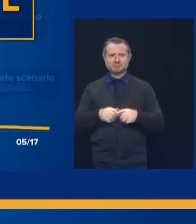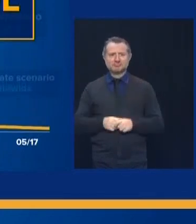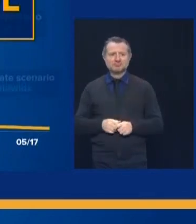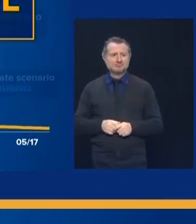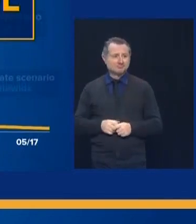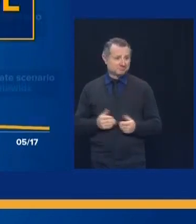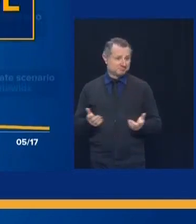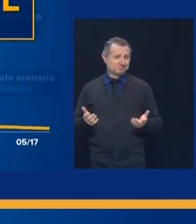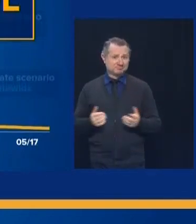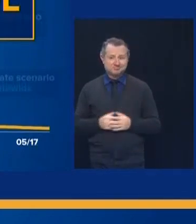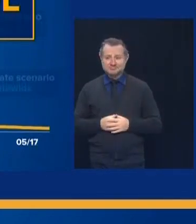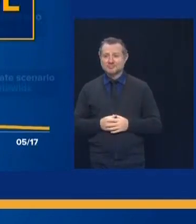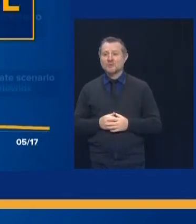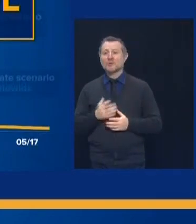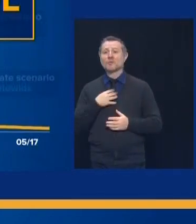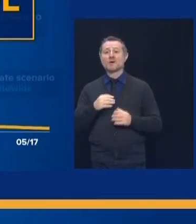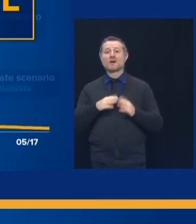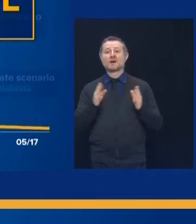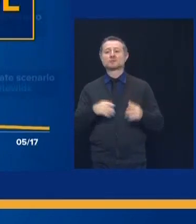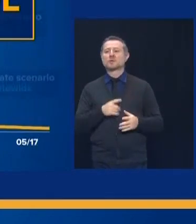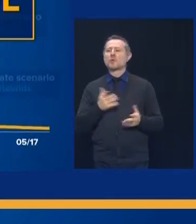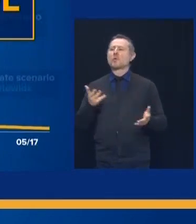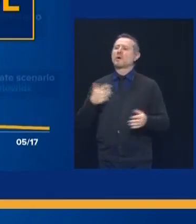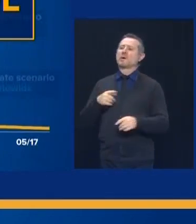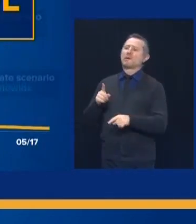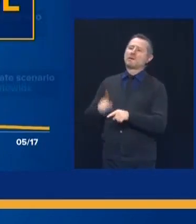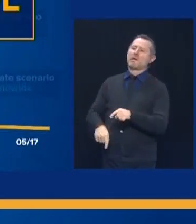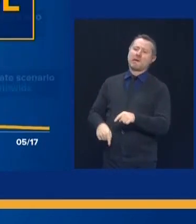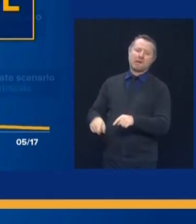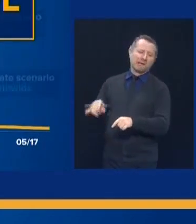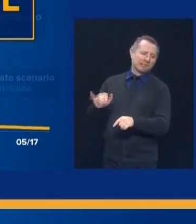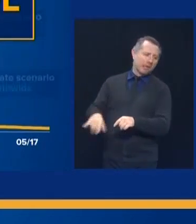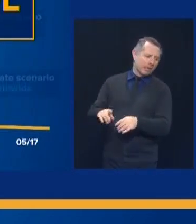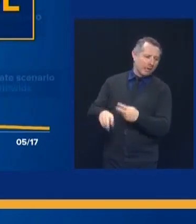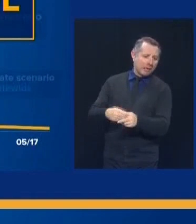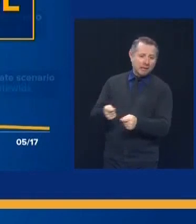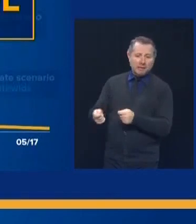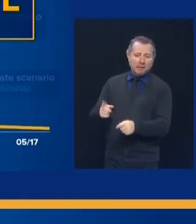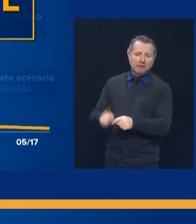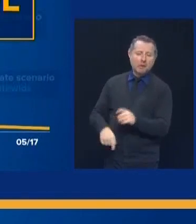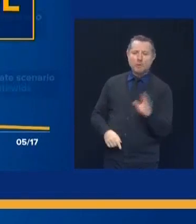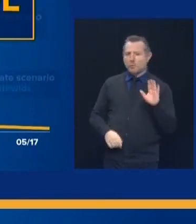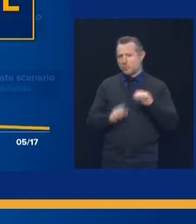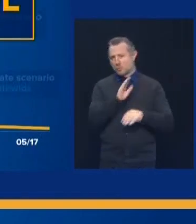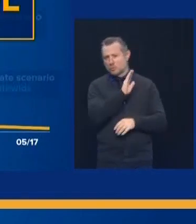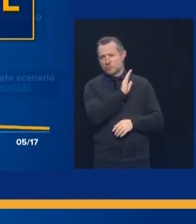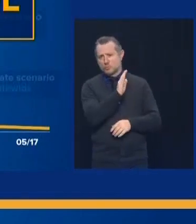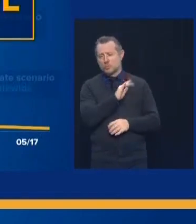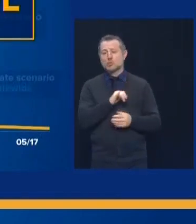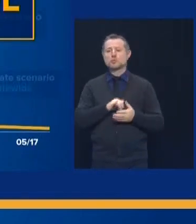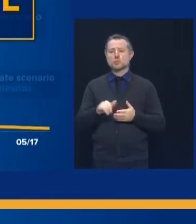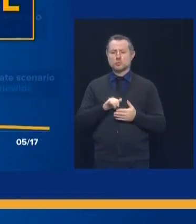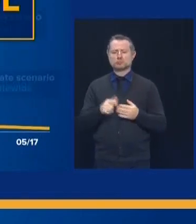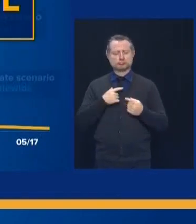FLATTENING THE CURVE IS SCROLLING THE VIRUS, BY DEFINITION, IT IS CONTROLLING THE VIRUS. THAT'S WHAT THE WHITE HOUSE 3 EI-